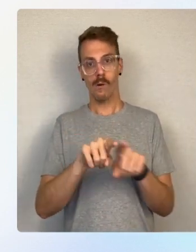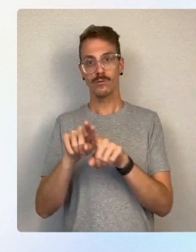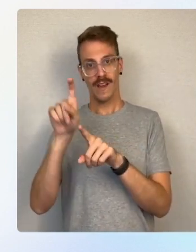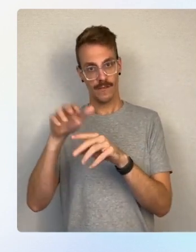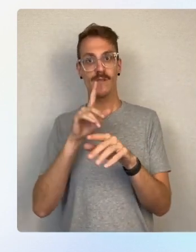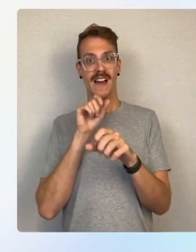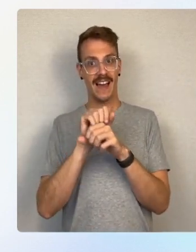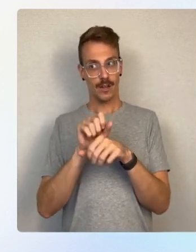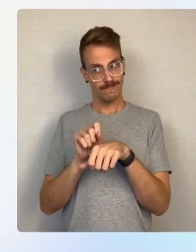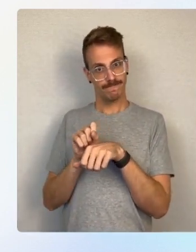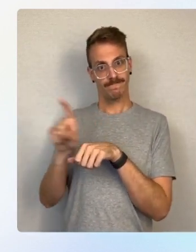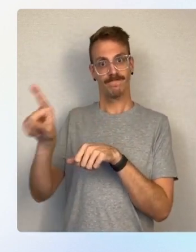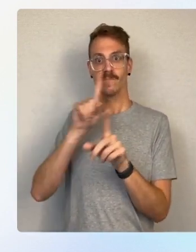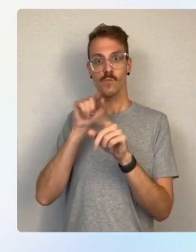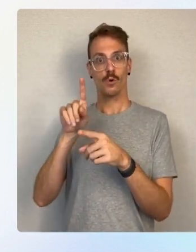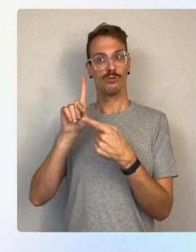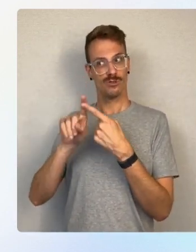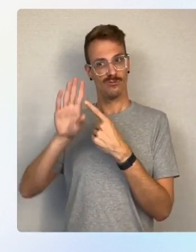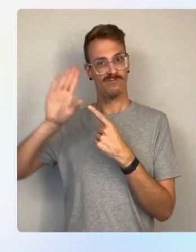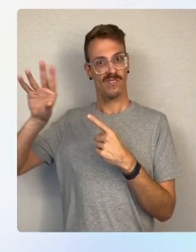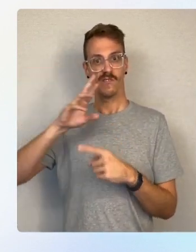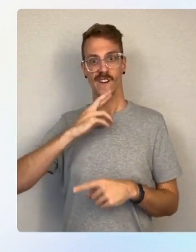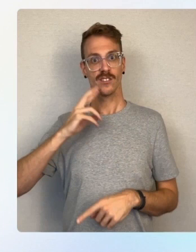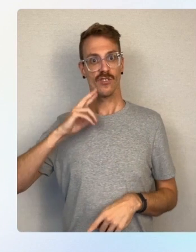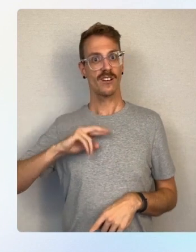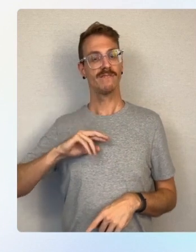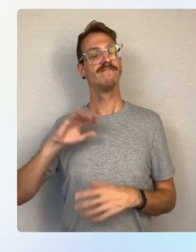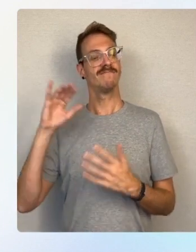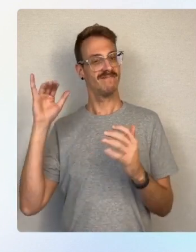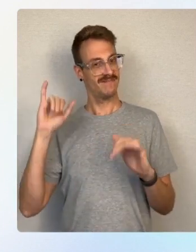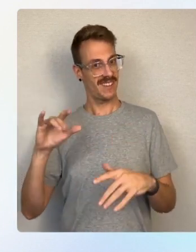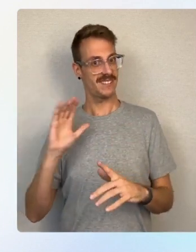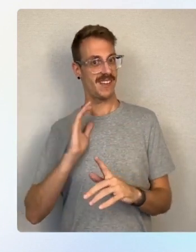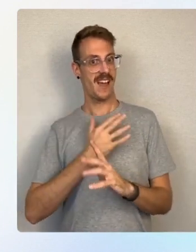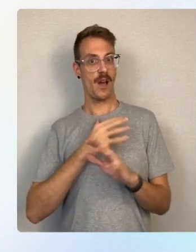We also need to actually send the order to the restaurant.